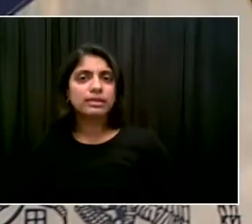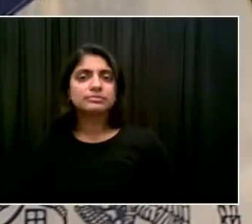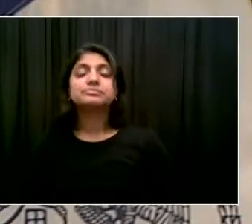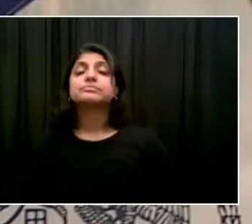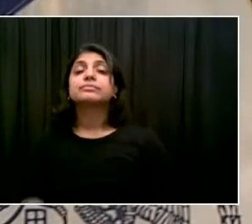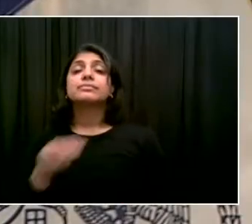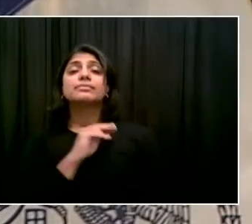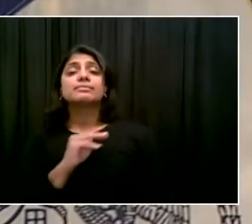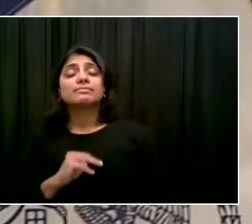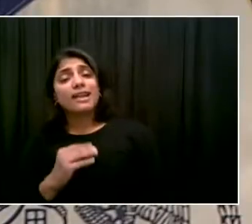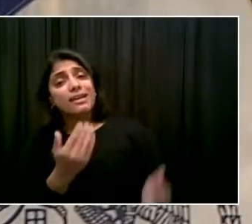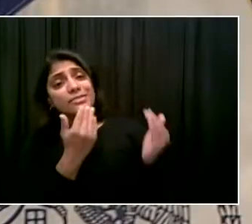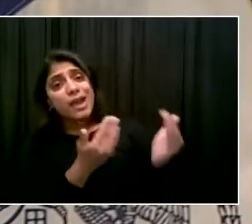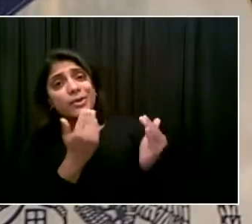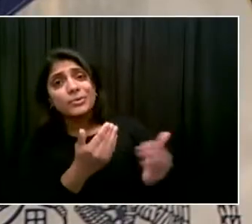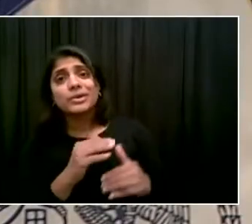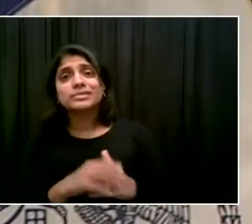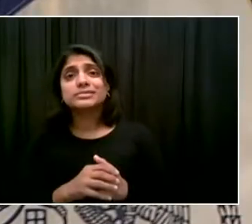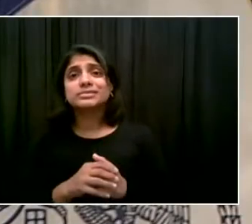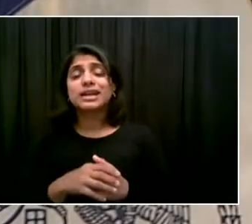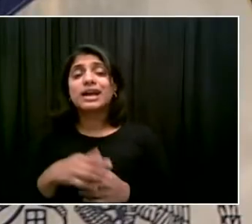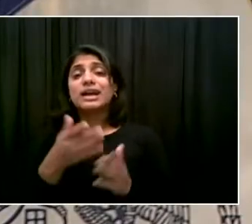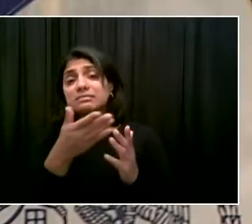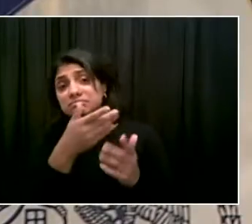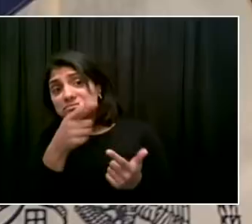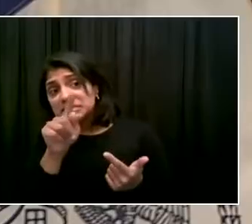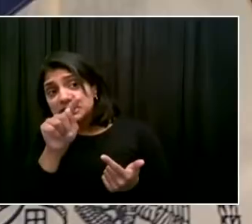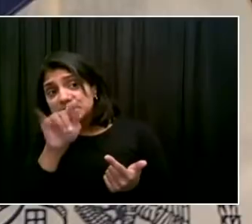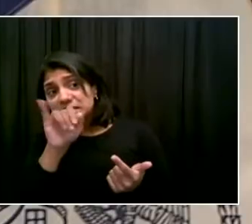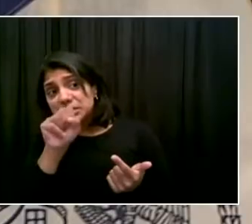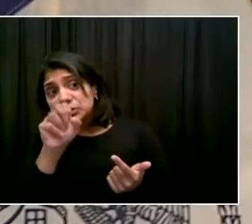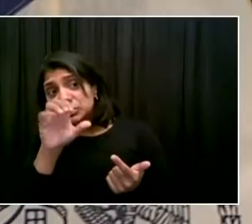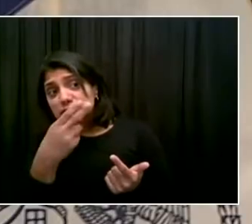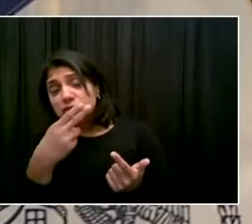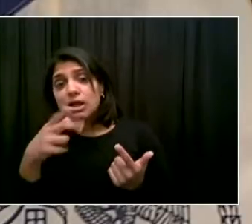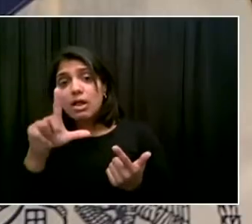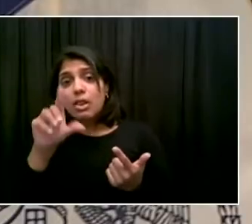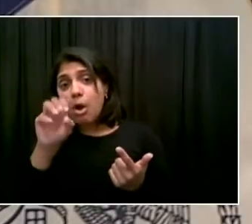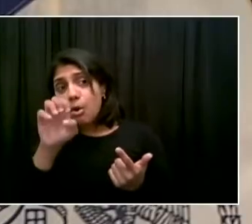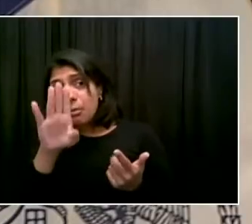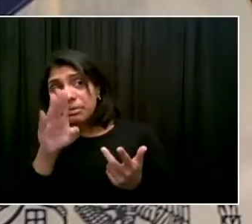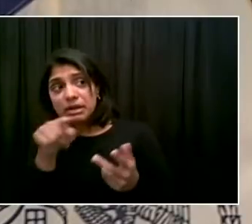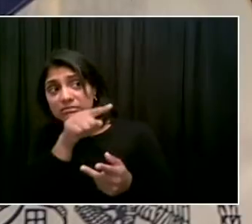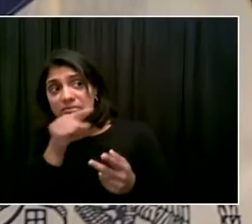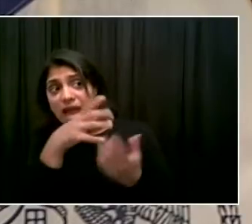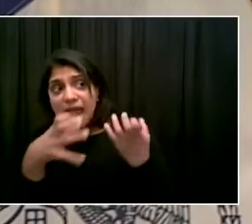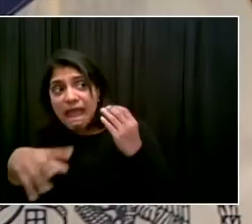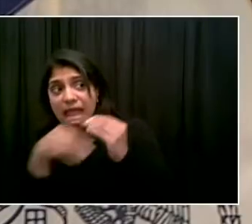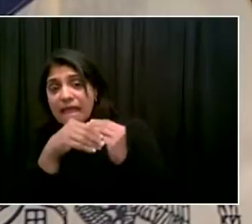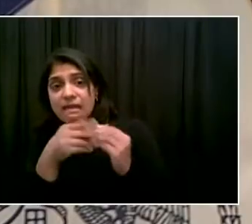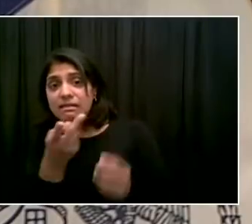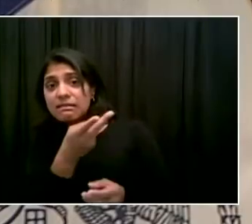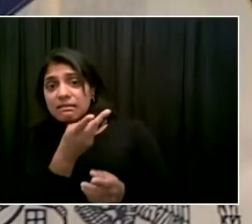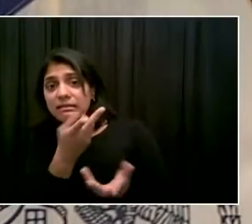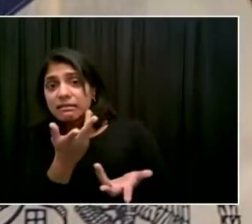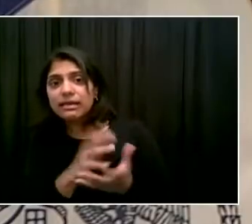YOU COVERED SOME GOOD GROUND, DOES EITHER COMMISSIONER